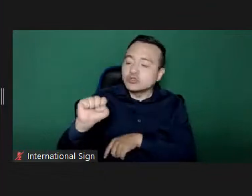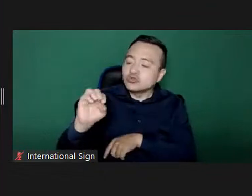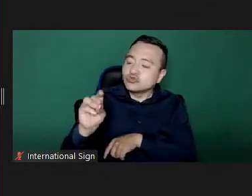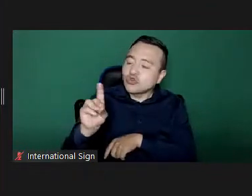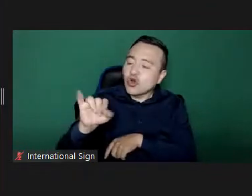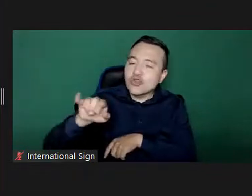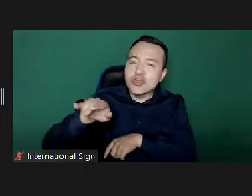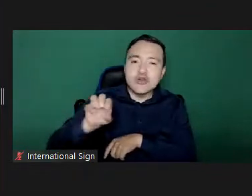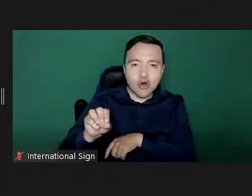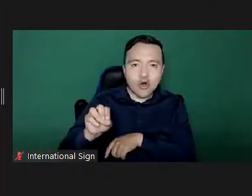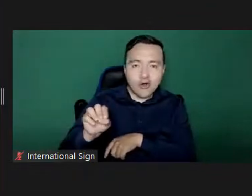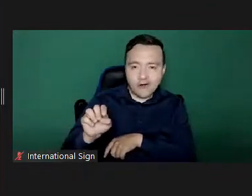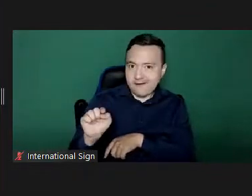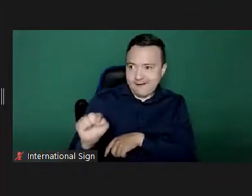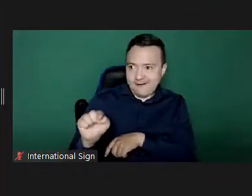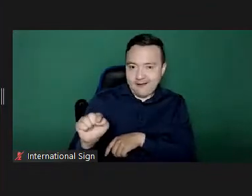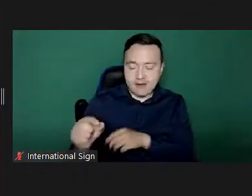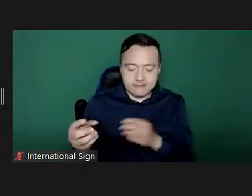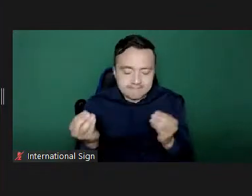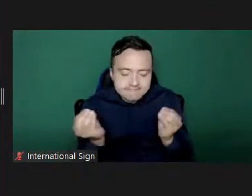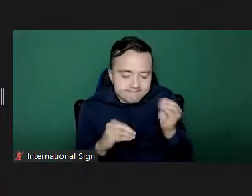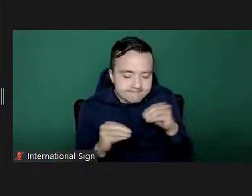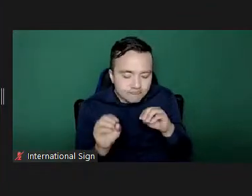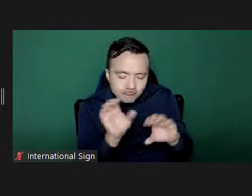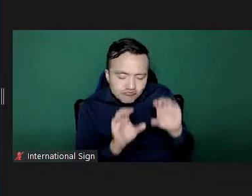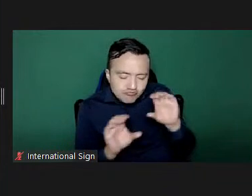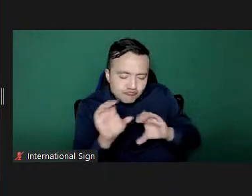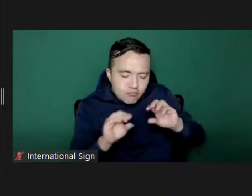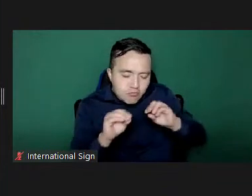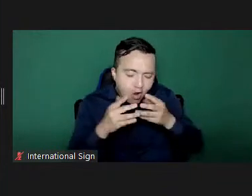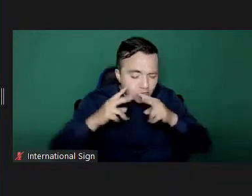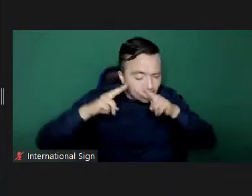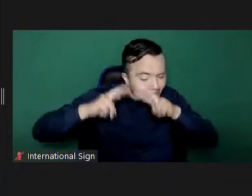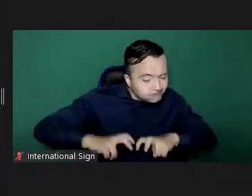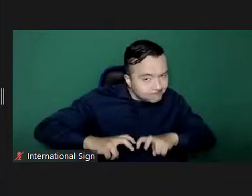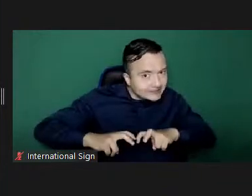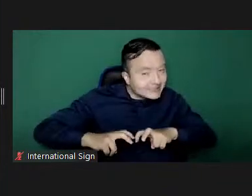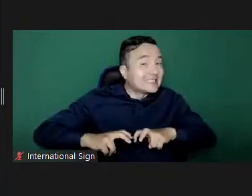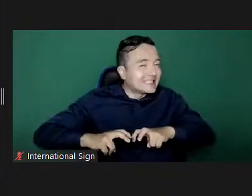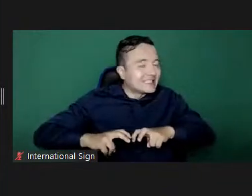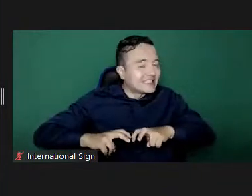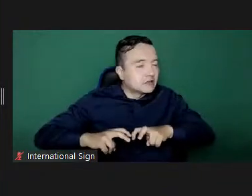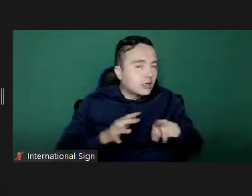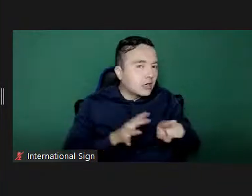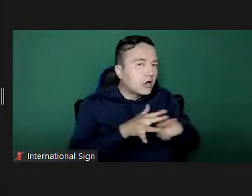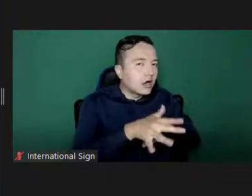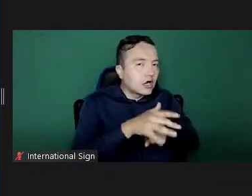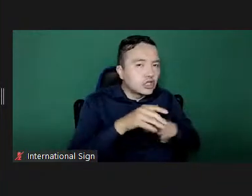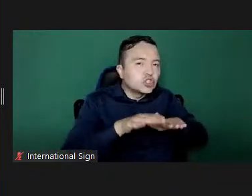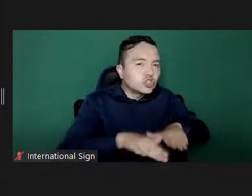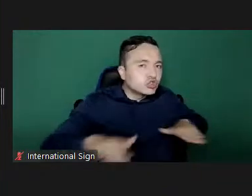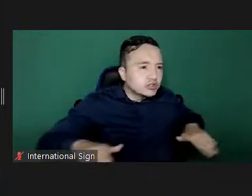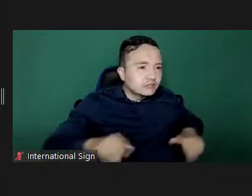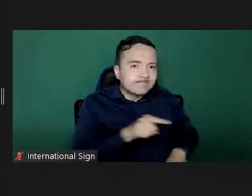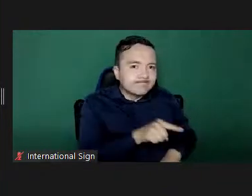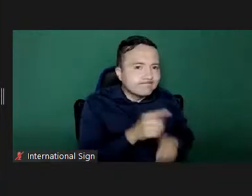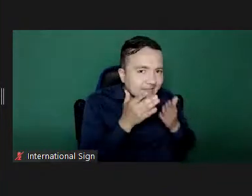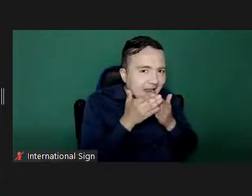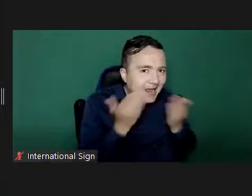And the physical activity program, which we will assess as we go along , including the Jamaica Health and Lifestyle Survey,